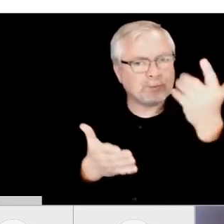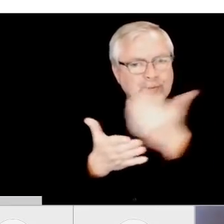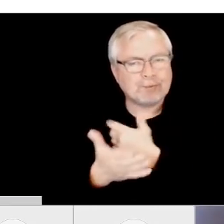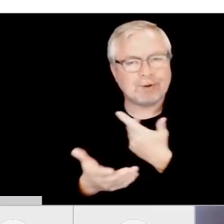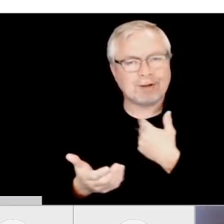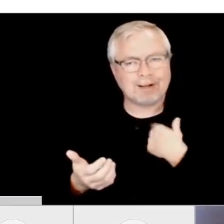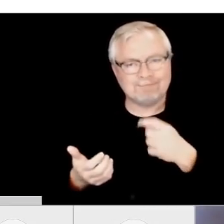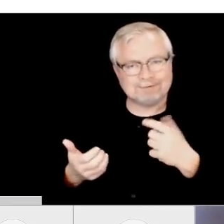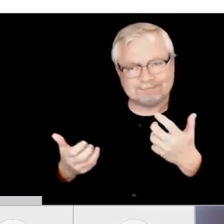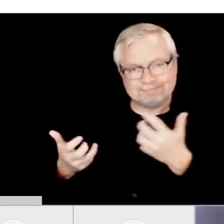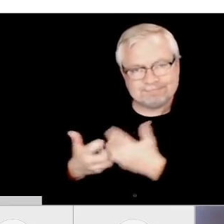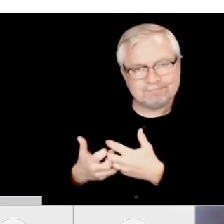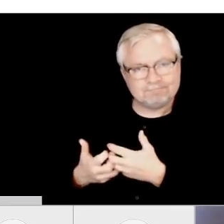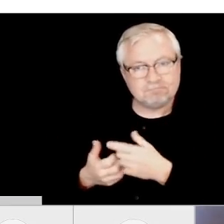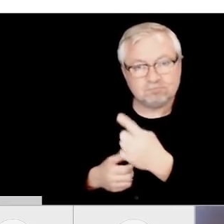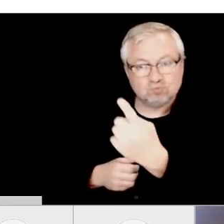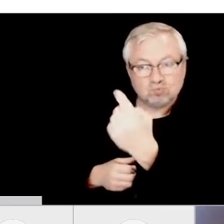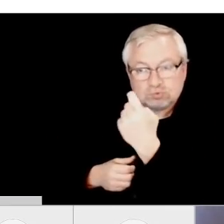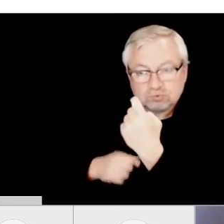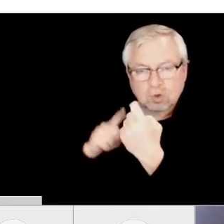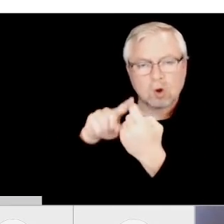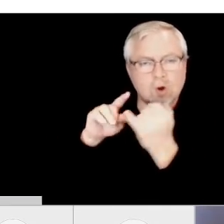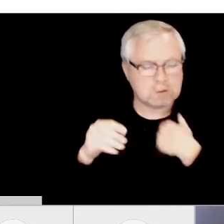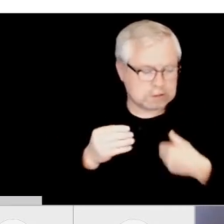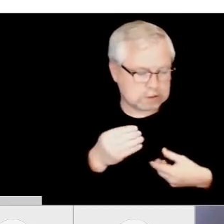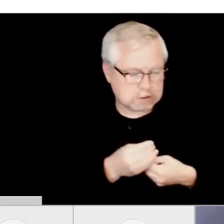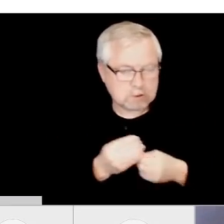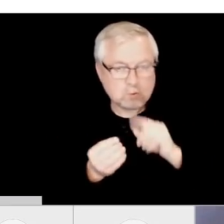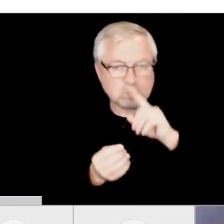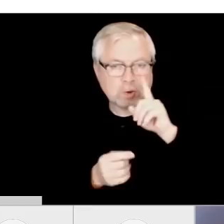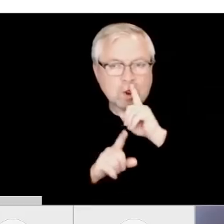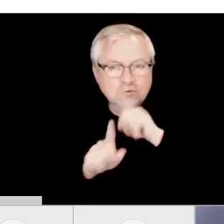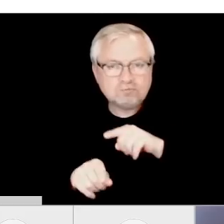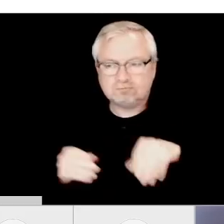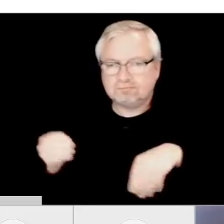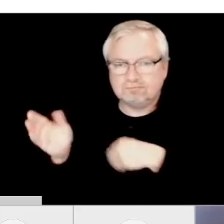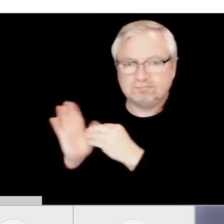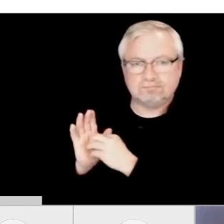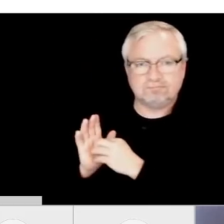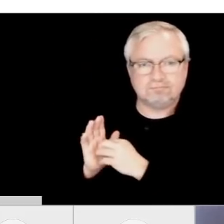outcome. This information as I said is primarily educational. It's not political.